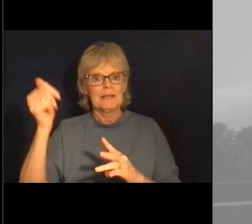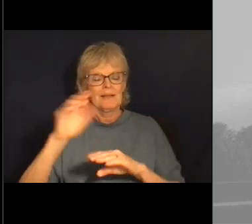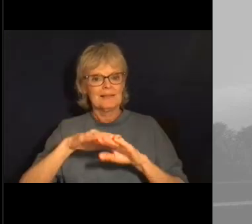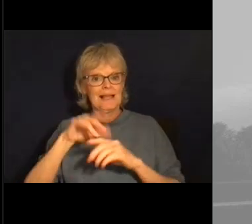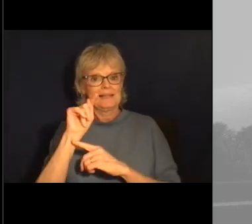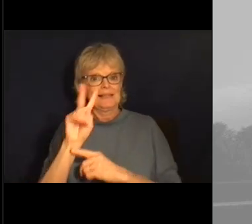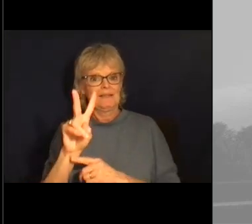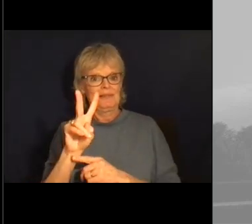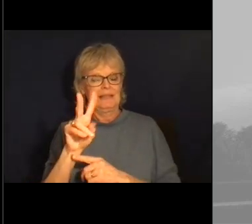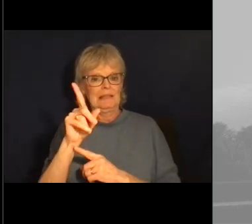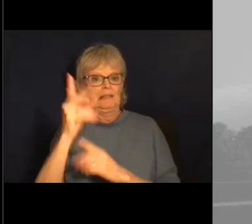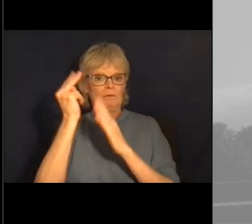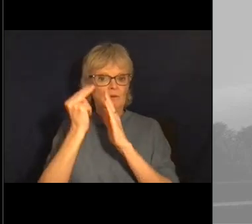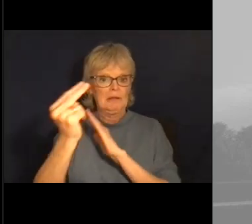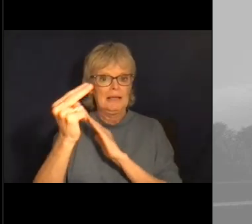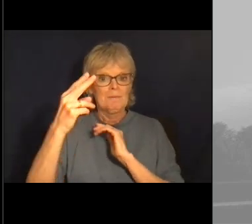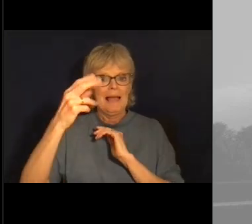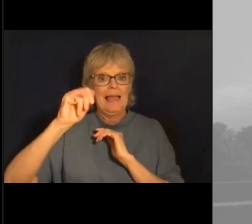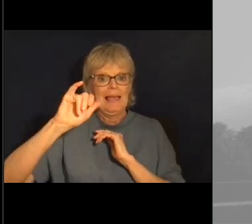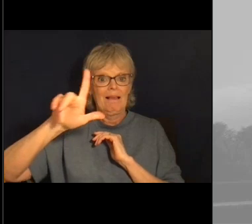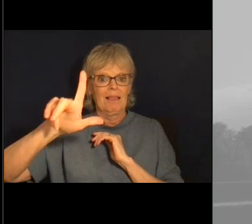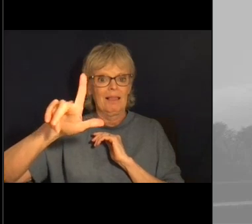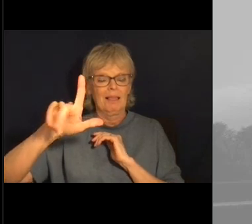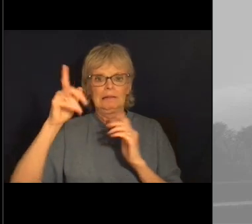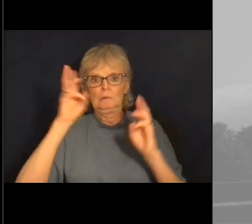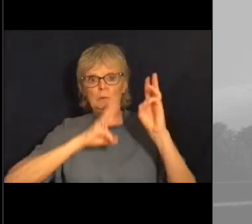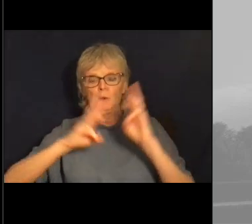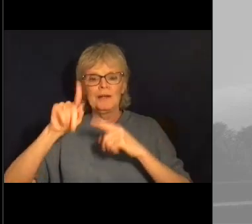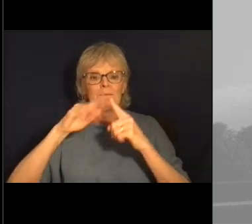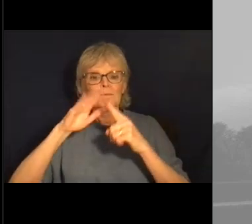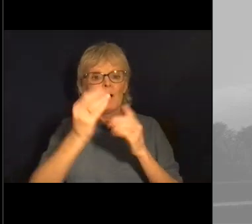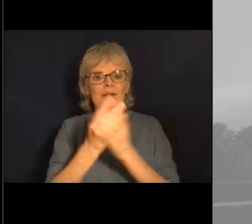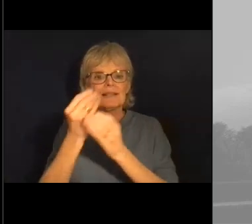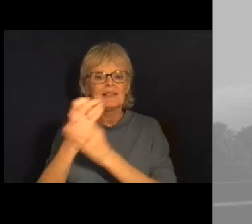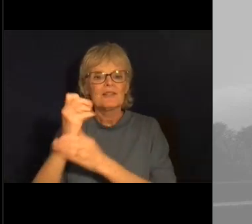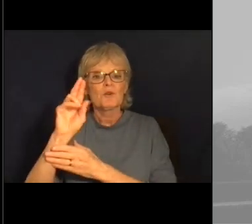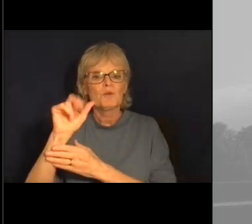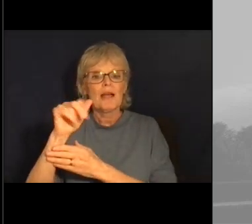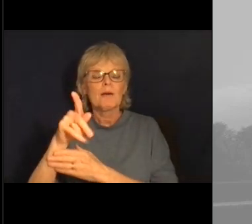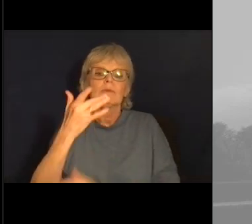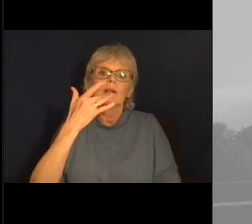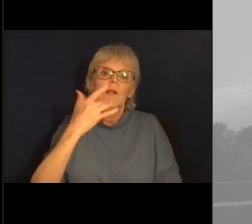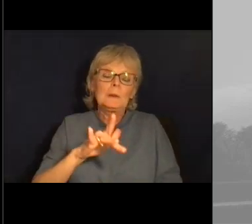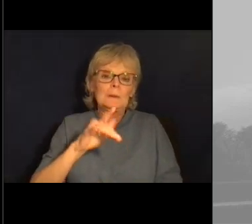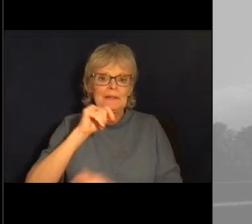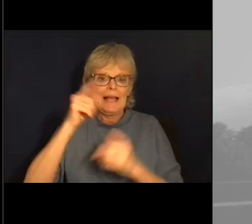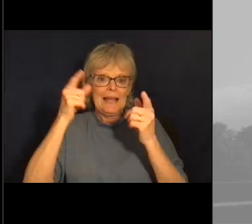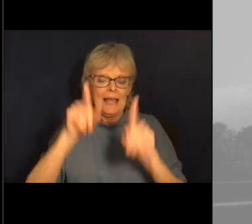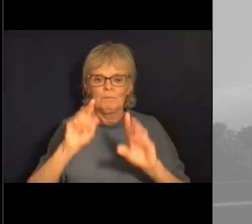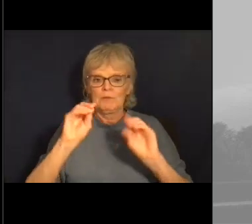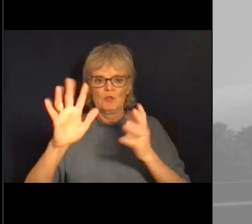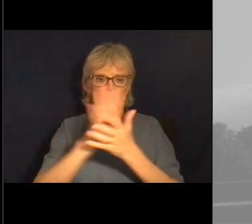was talking about a hailstorm that was nearby. He was worried about his crops. And thankfully it ended up not happening. So there was no damage to his crops,